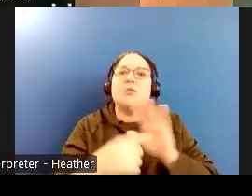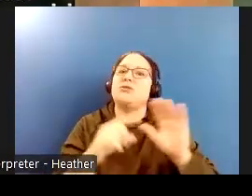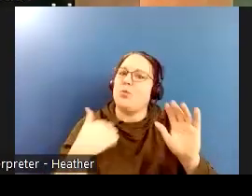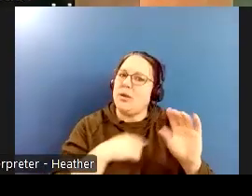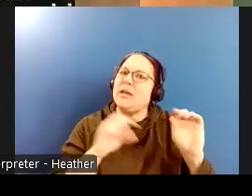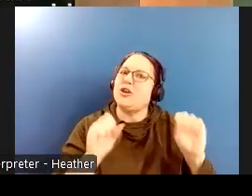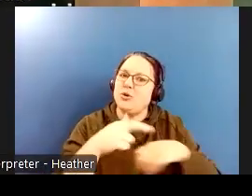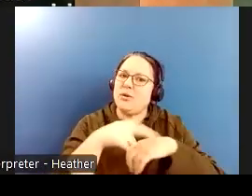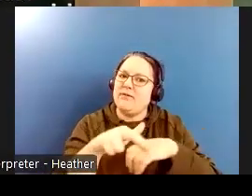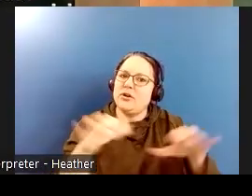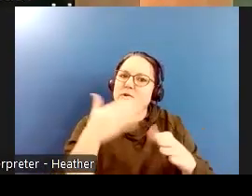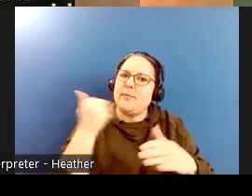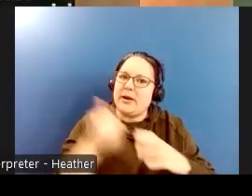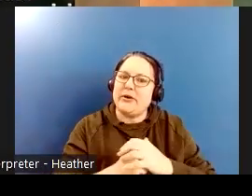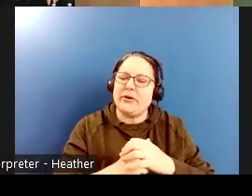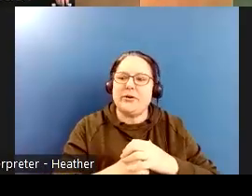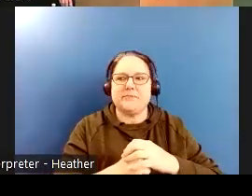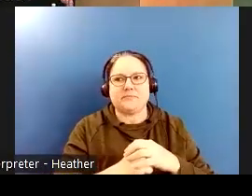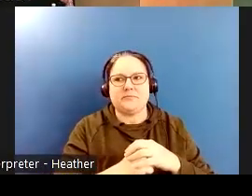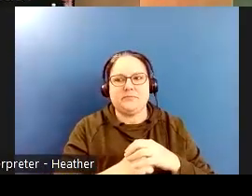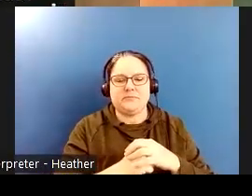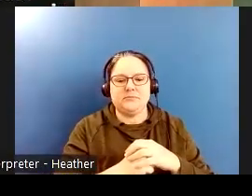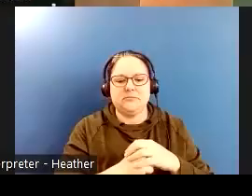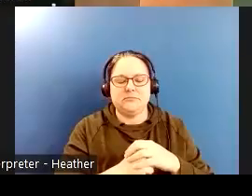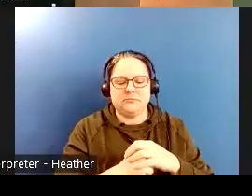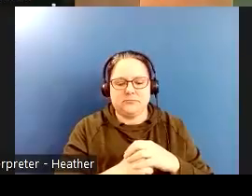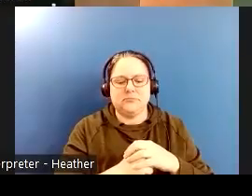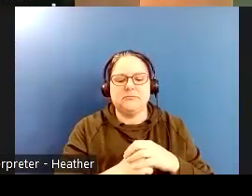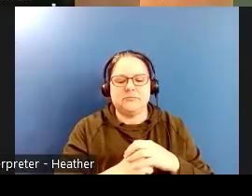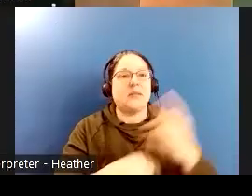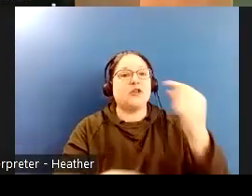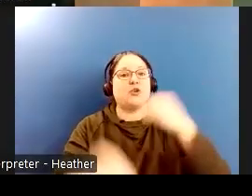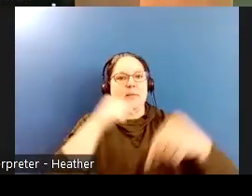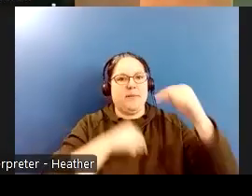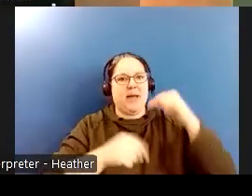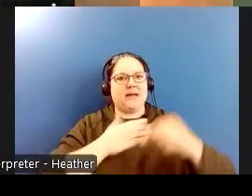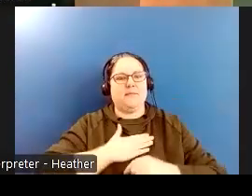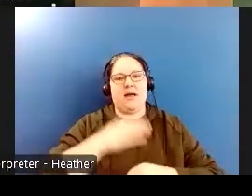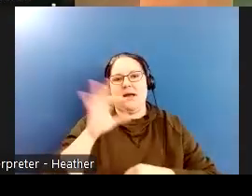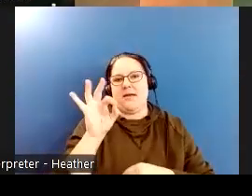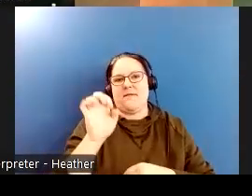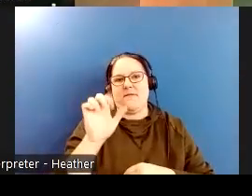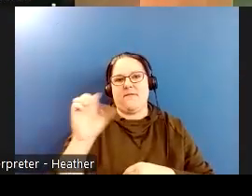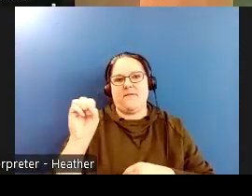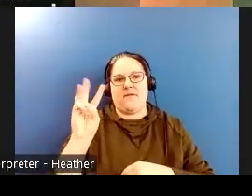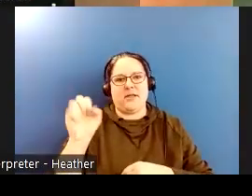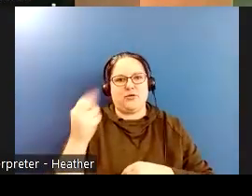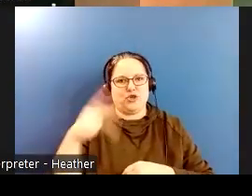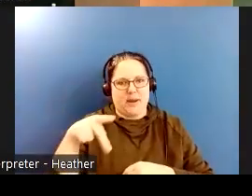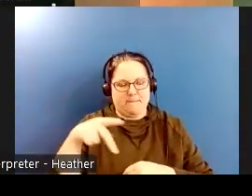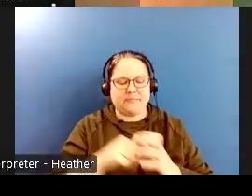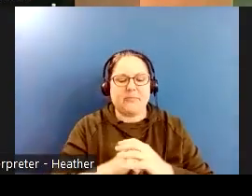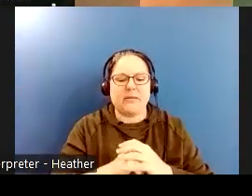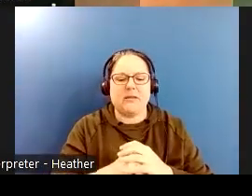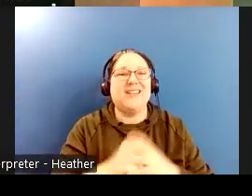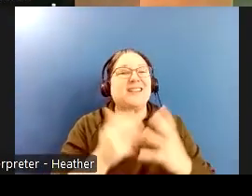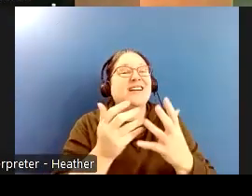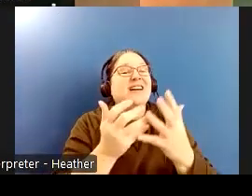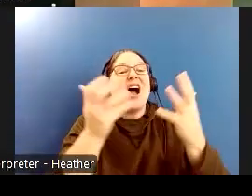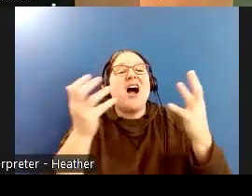So coming back to fellowship you know um lot of symptom burden you know and I'll say as an